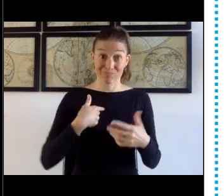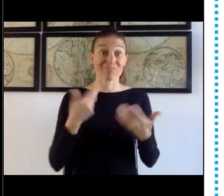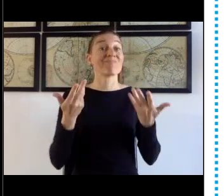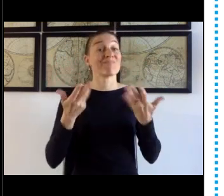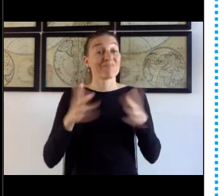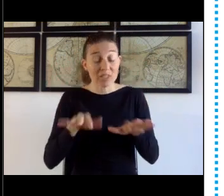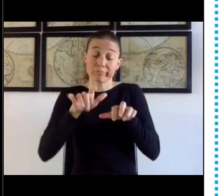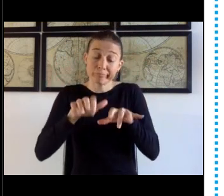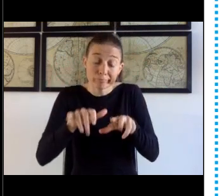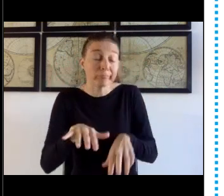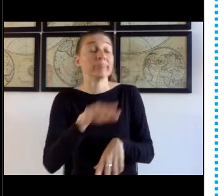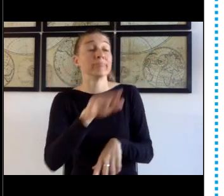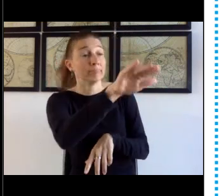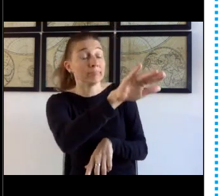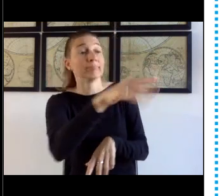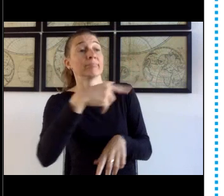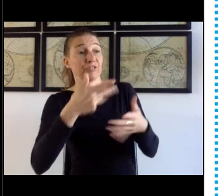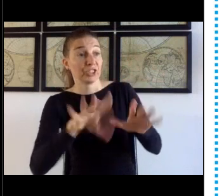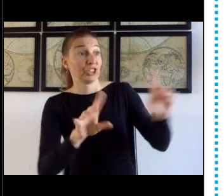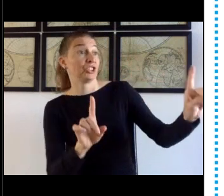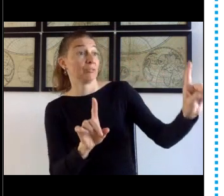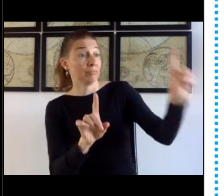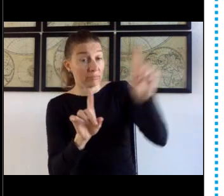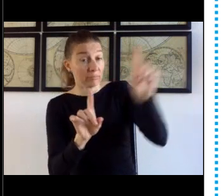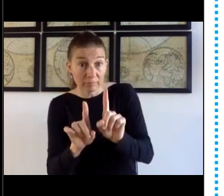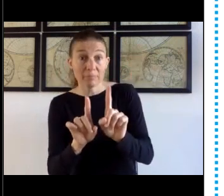The staff is overwhelmed with too many requests.